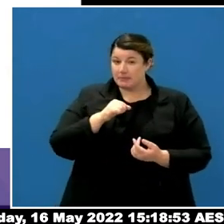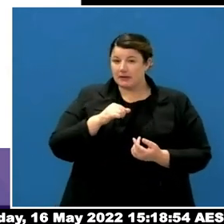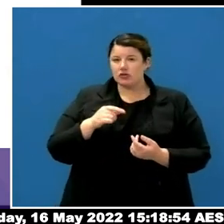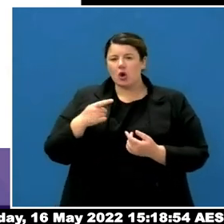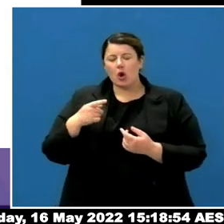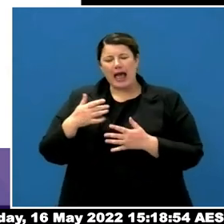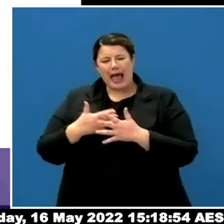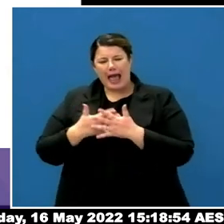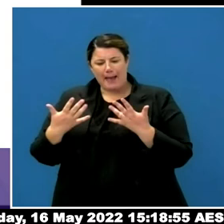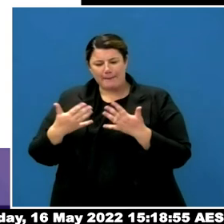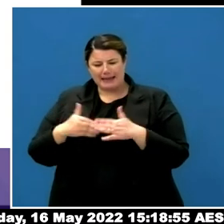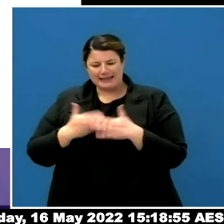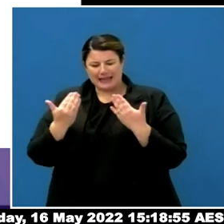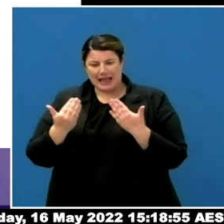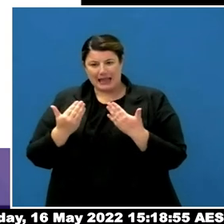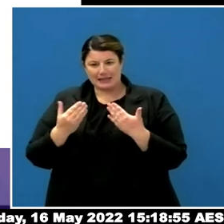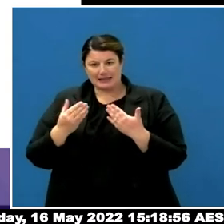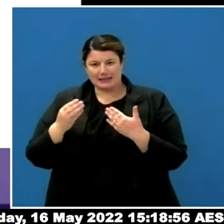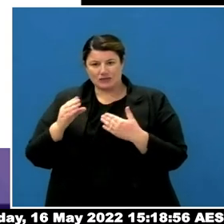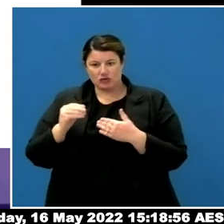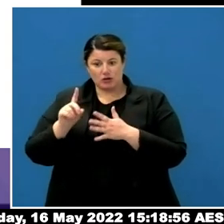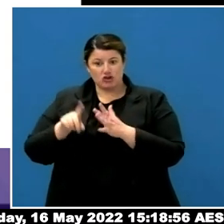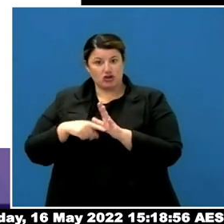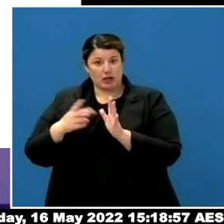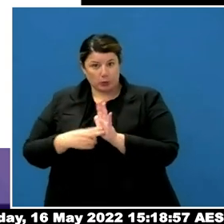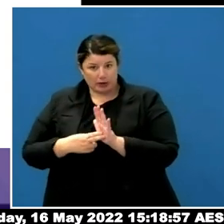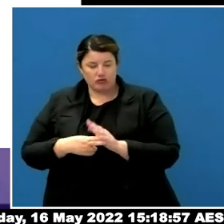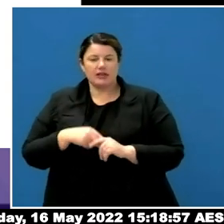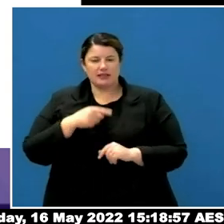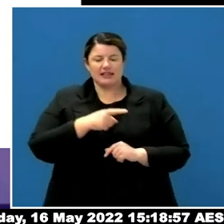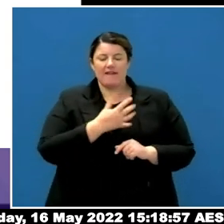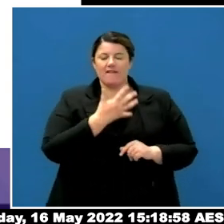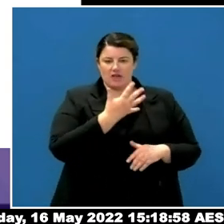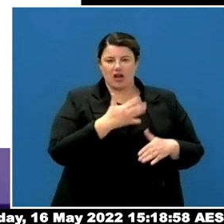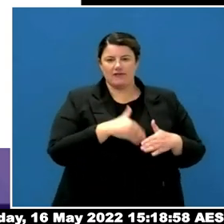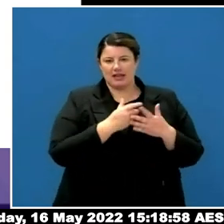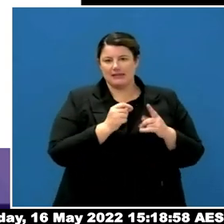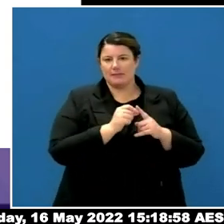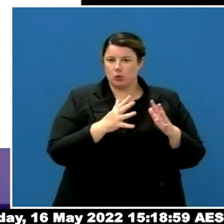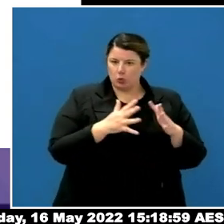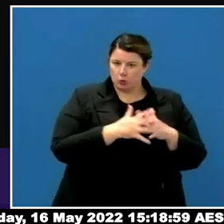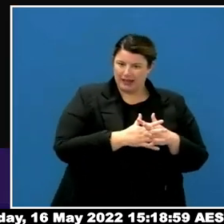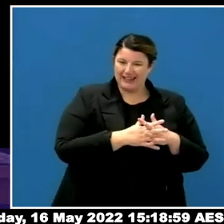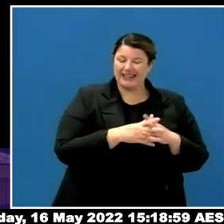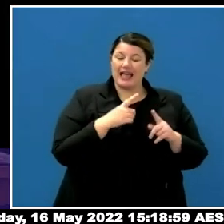He was going five days a week, and Club Afford most Saturdays. Club Afford started in October.